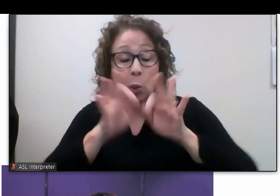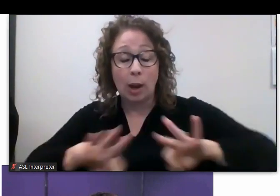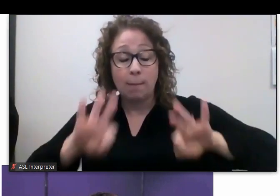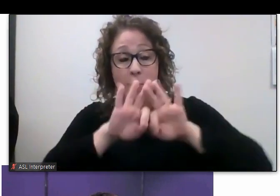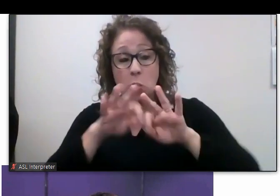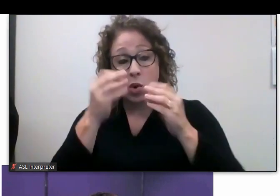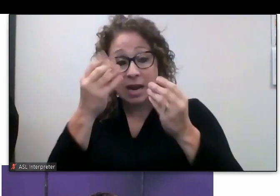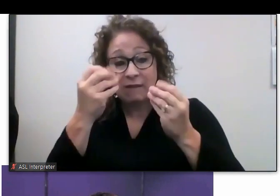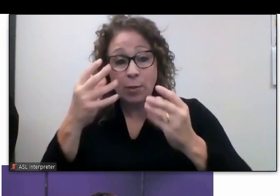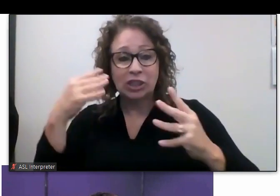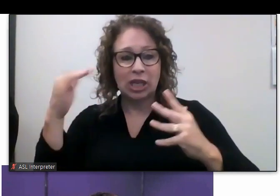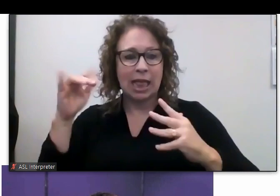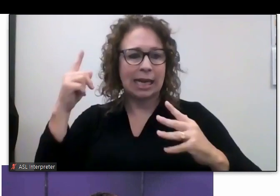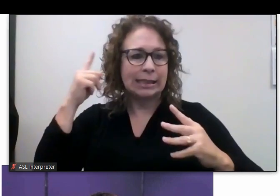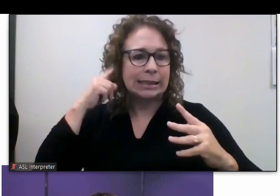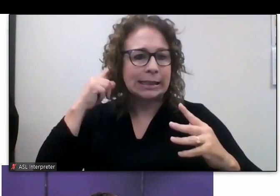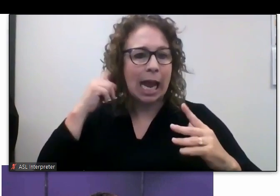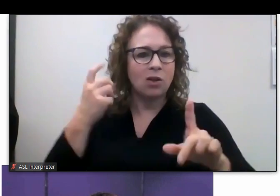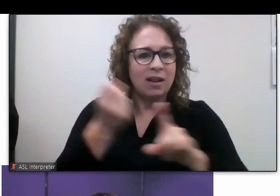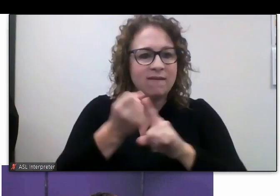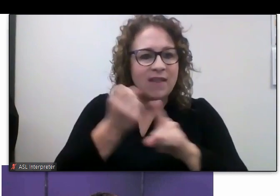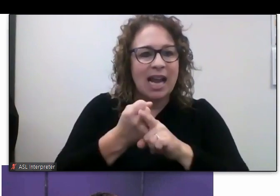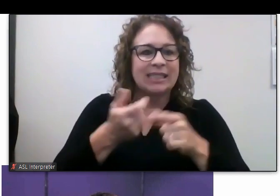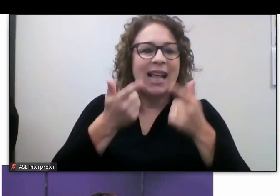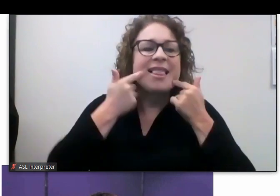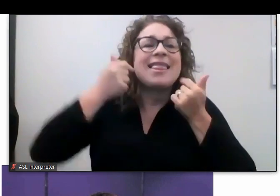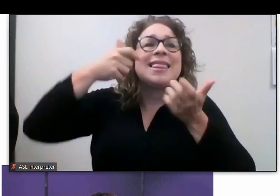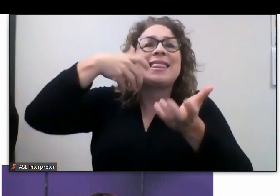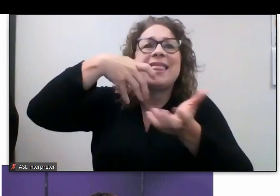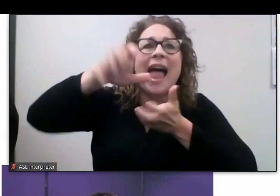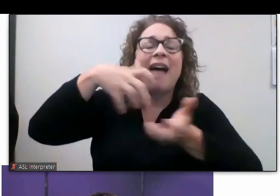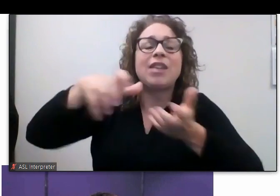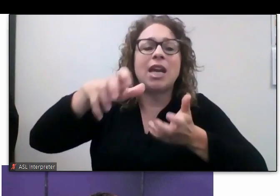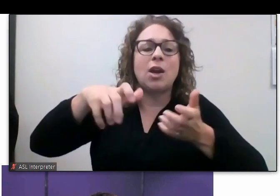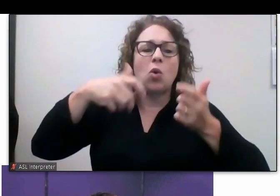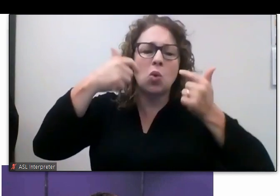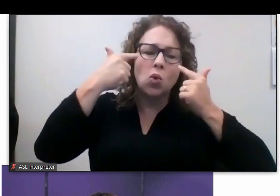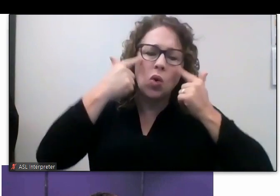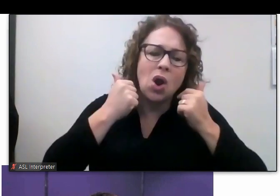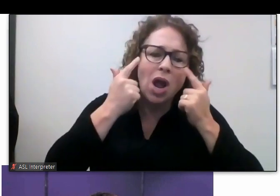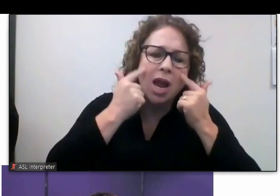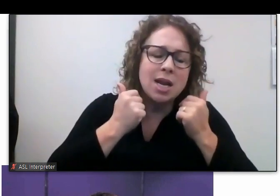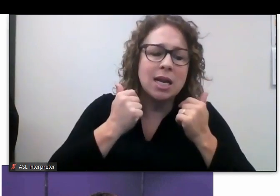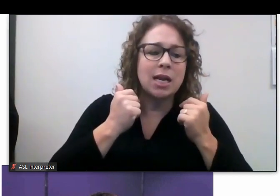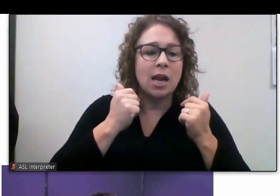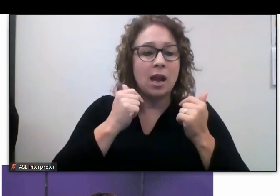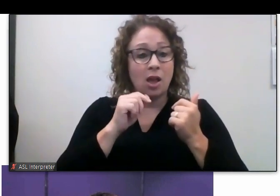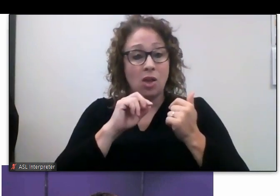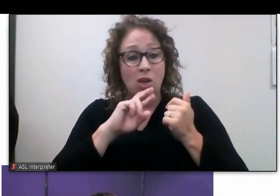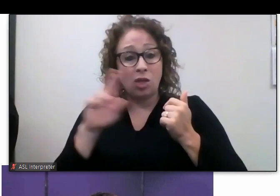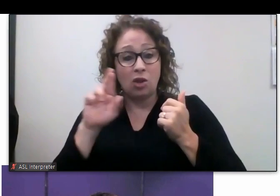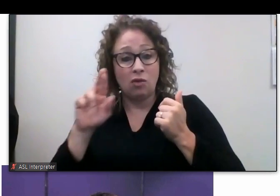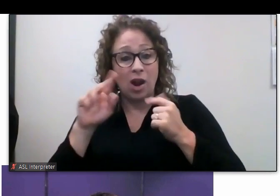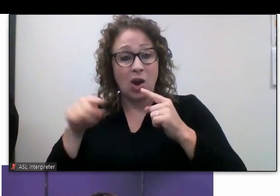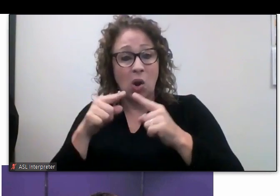like sound effects and expressions like laughing or crying. The screenshots on the right are when captioning has gone a little bit wrong,